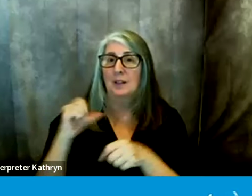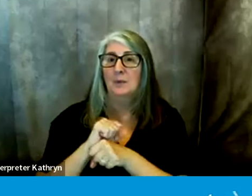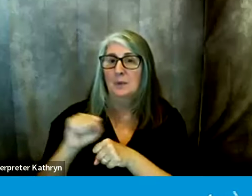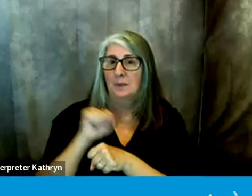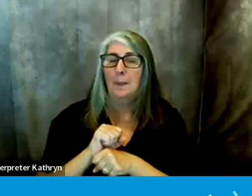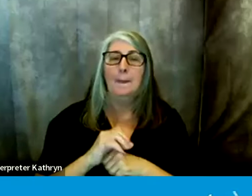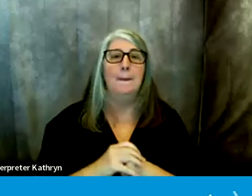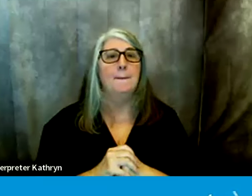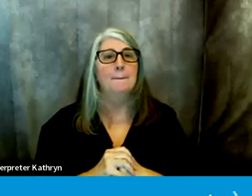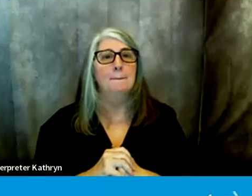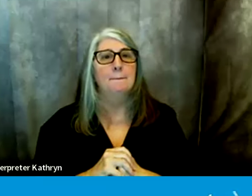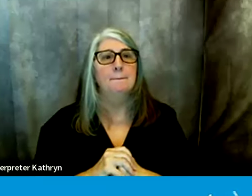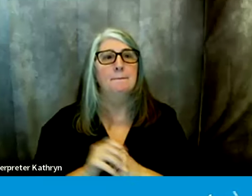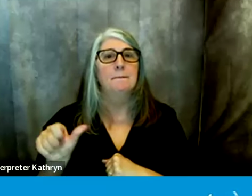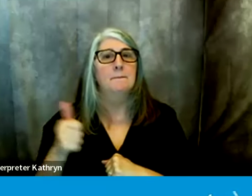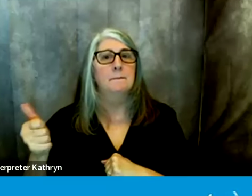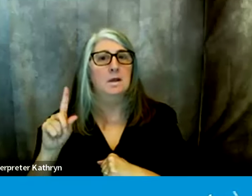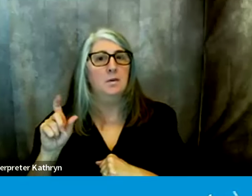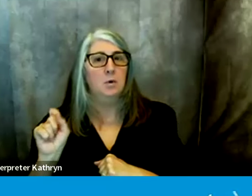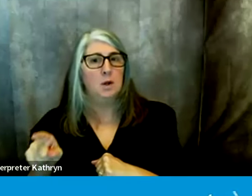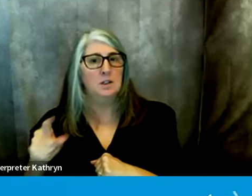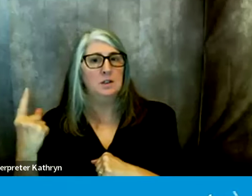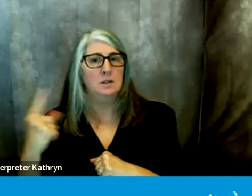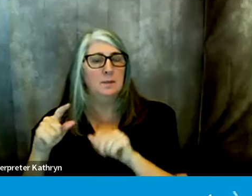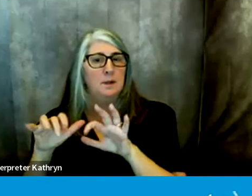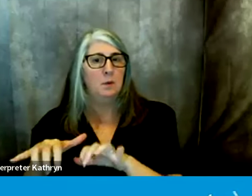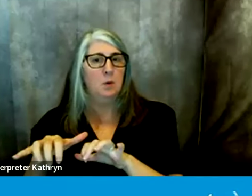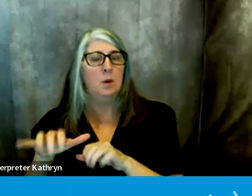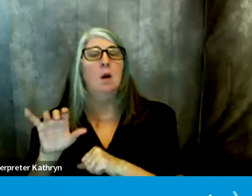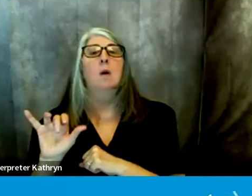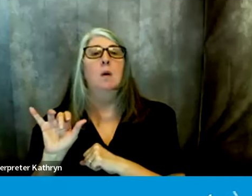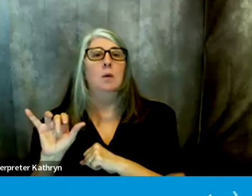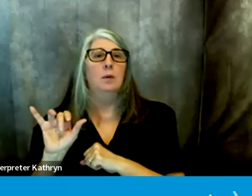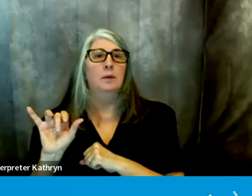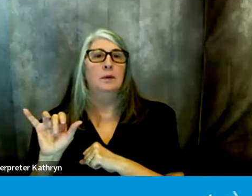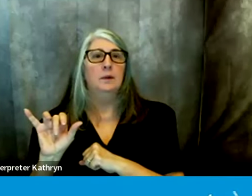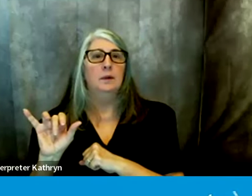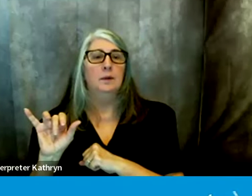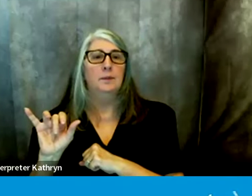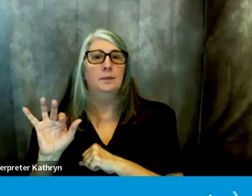There is a question that was written in here, this was just such a wonderful question.